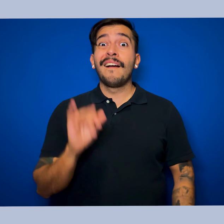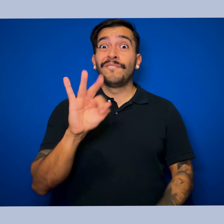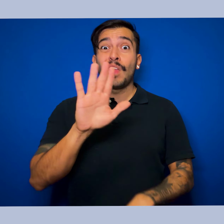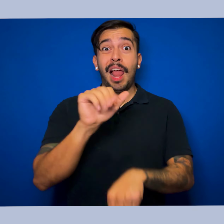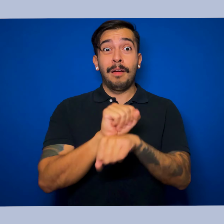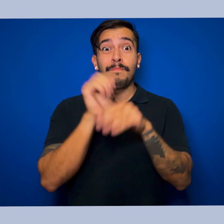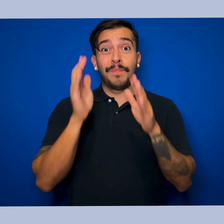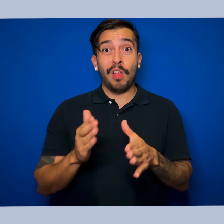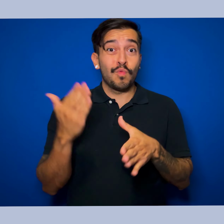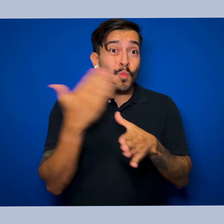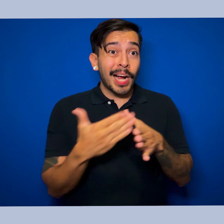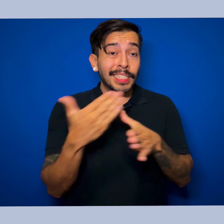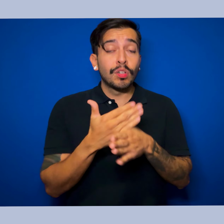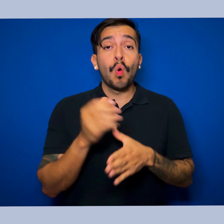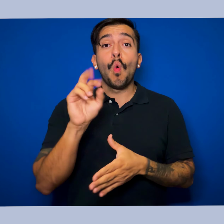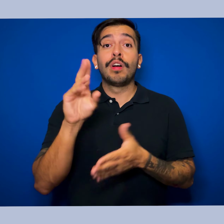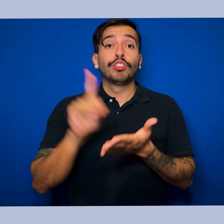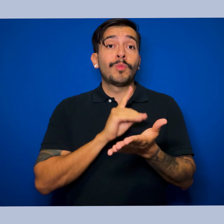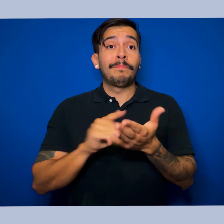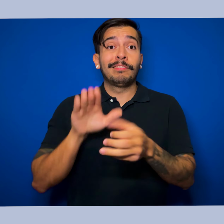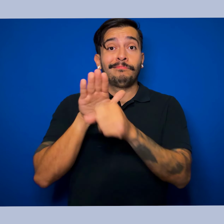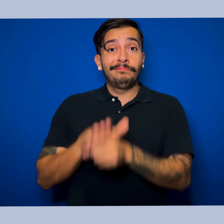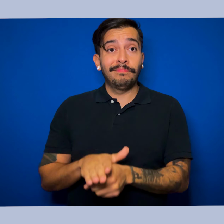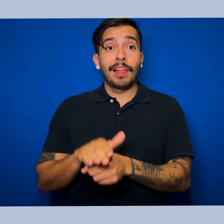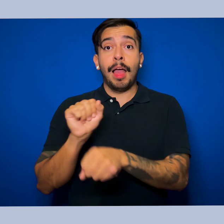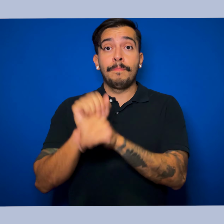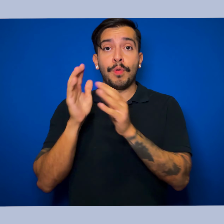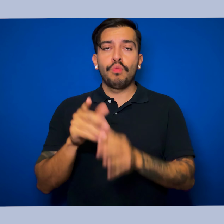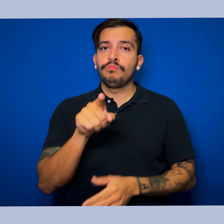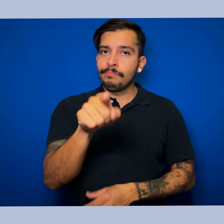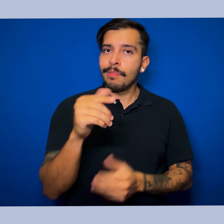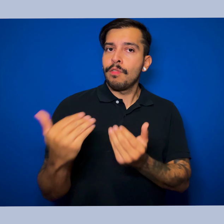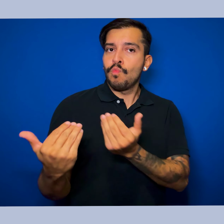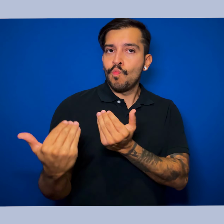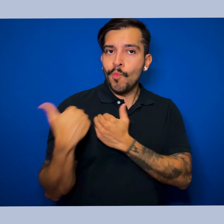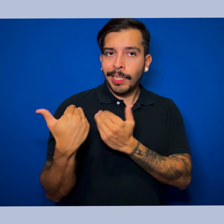If your employees are harassing or discriminating against an employee, you have a responsibility